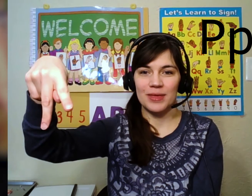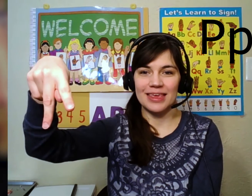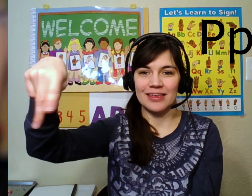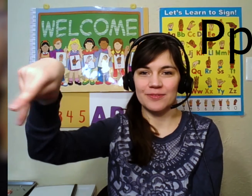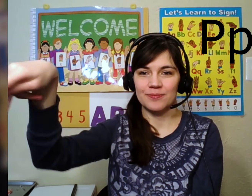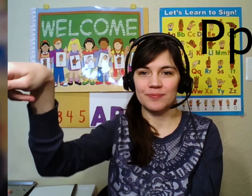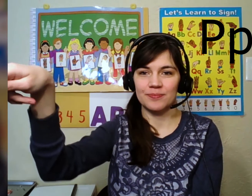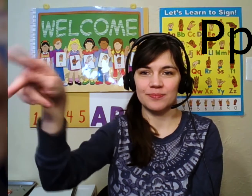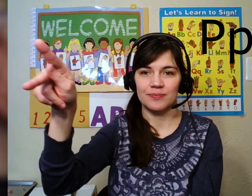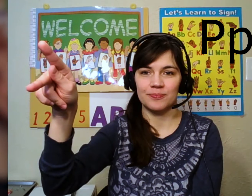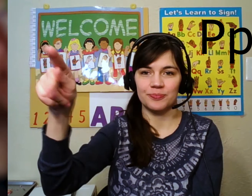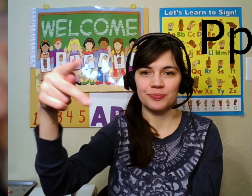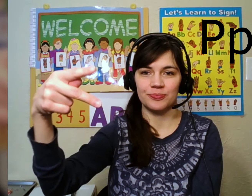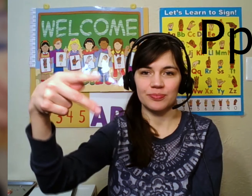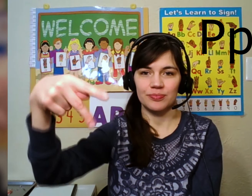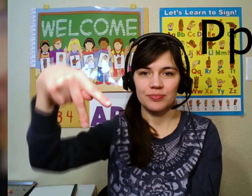P